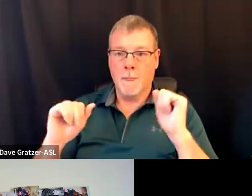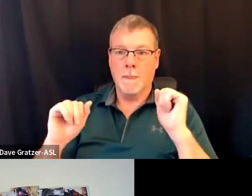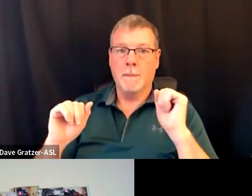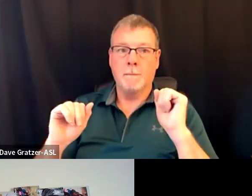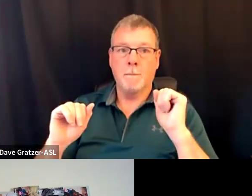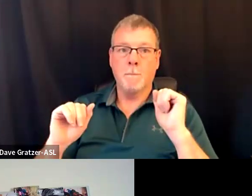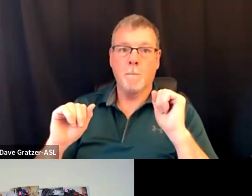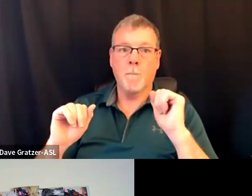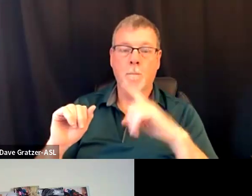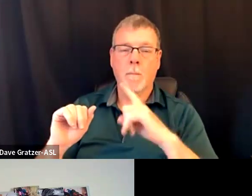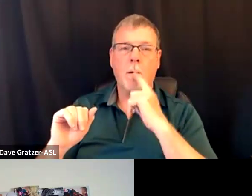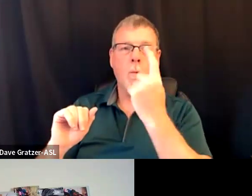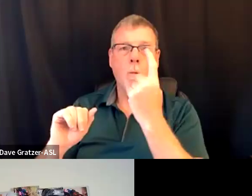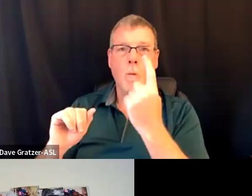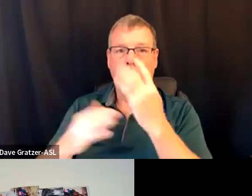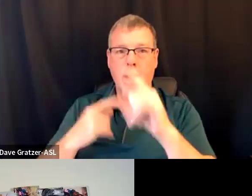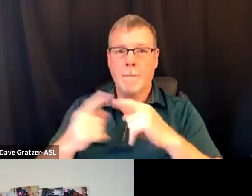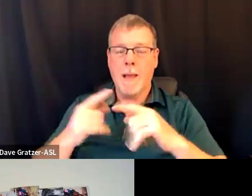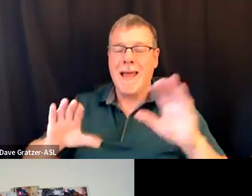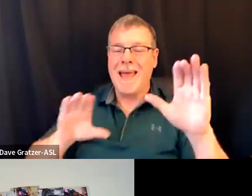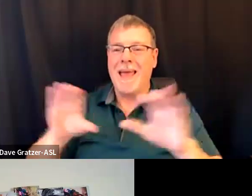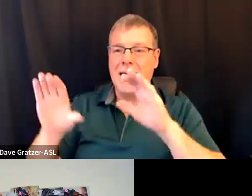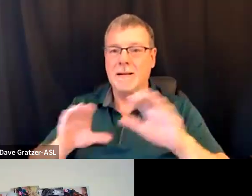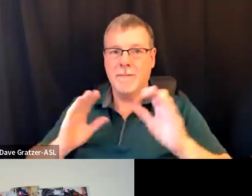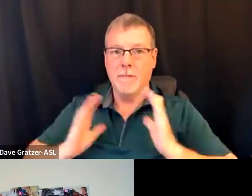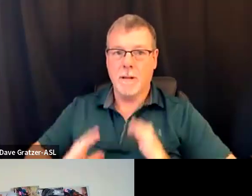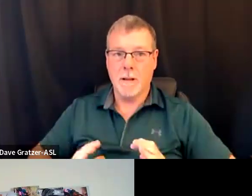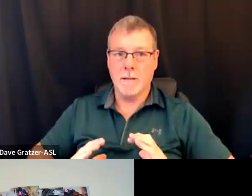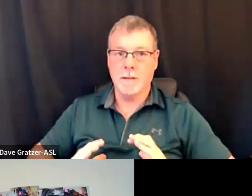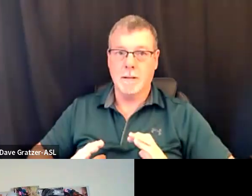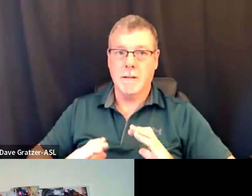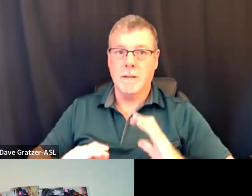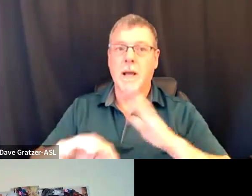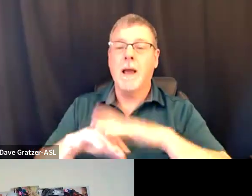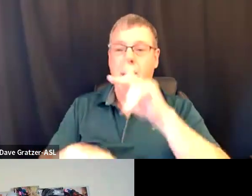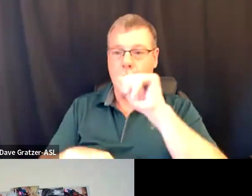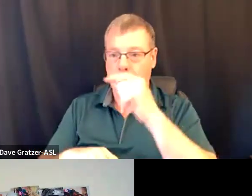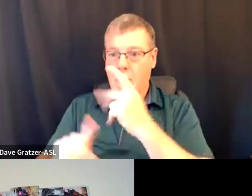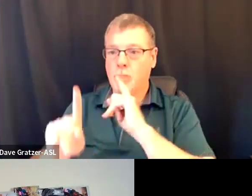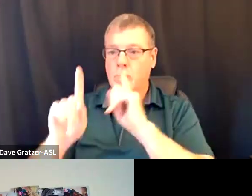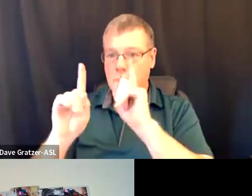There was this one about active clients. So this question is about active clients on the PATH report. It was mentioned last week